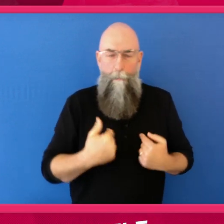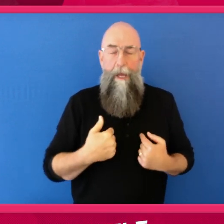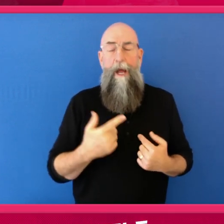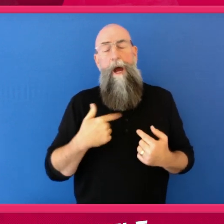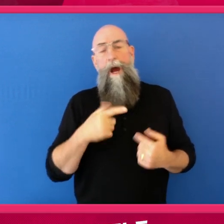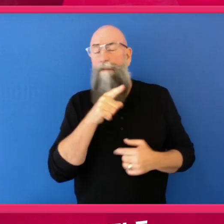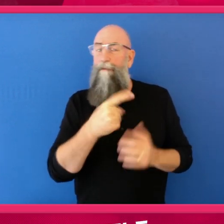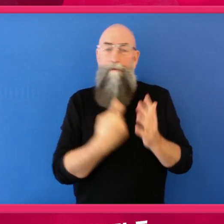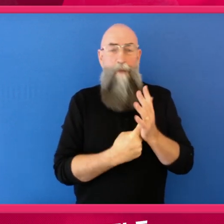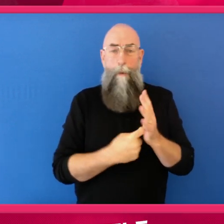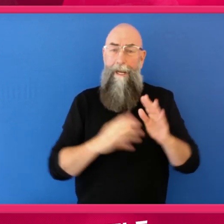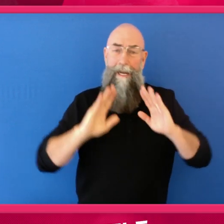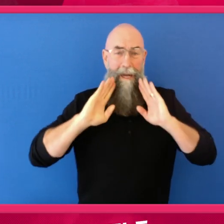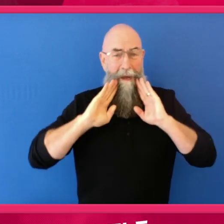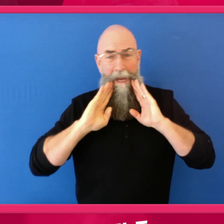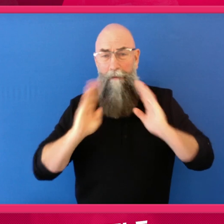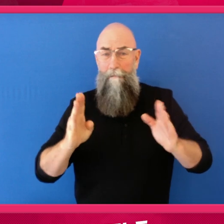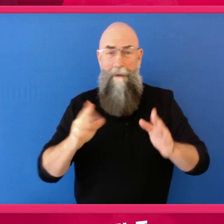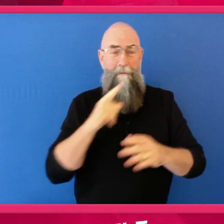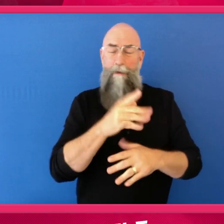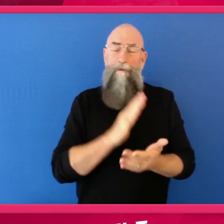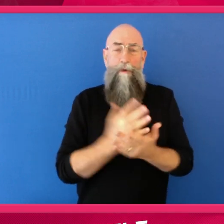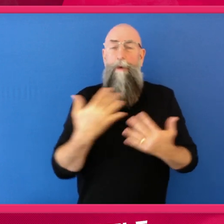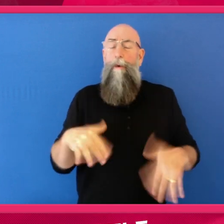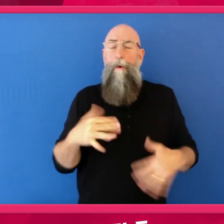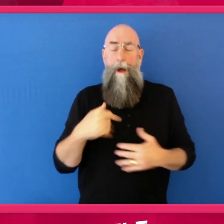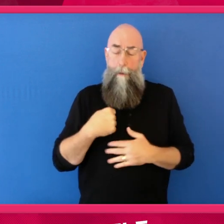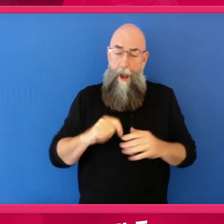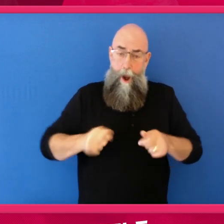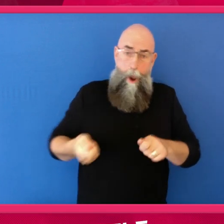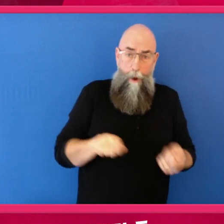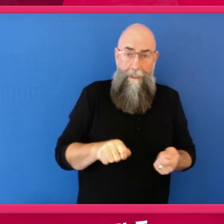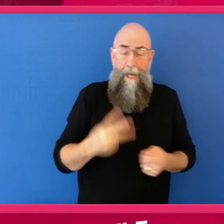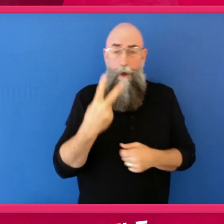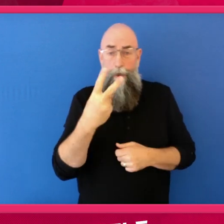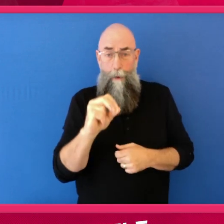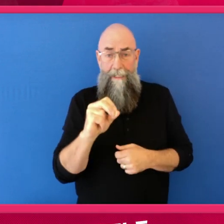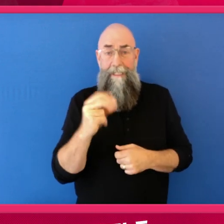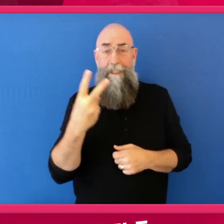in 2020 and 2021 you know, we were always texting back and forth and just checking in